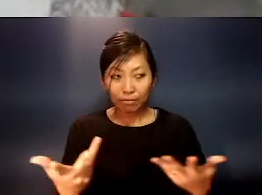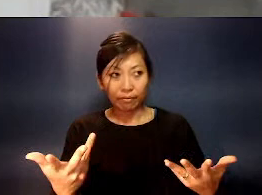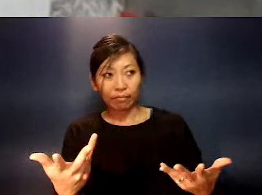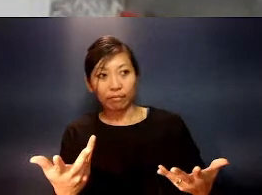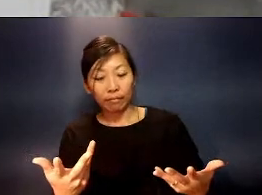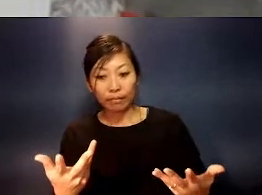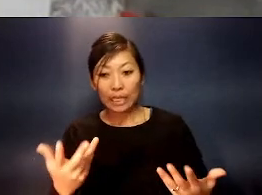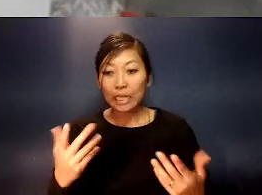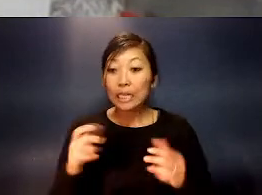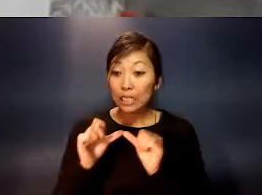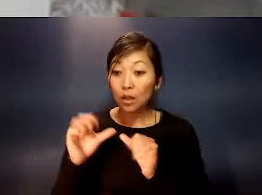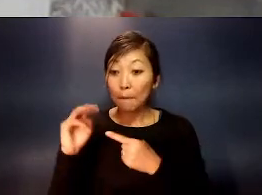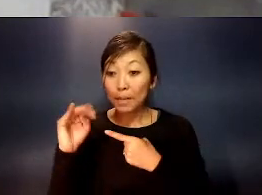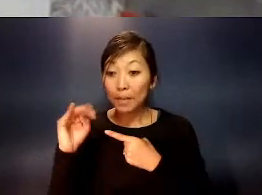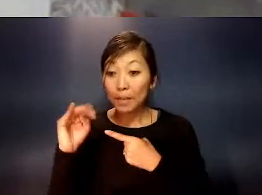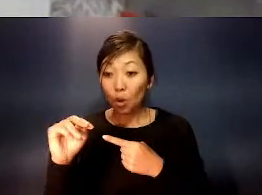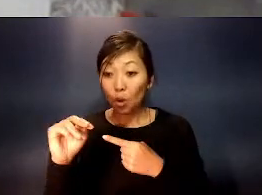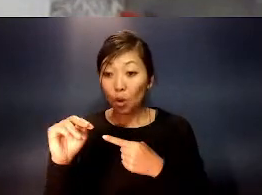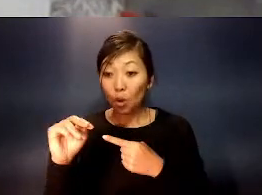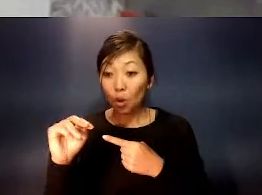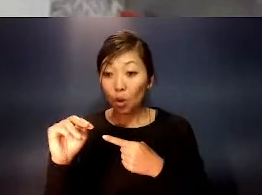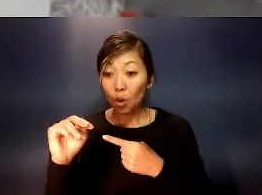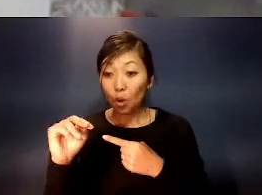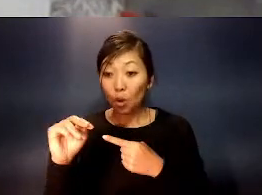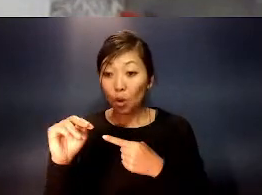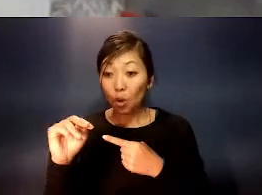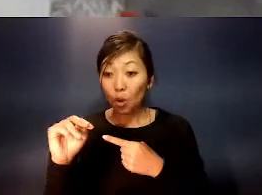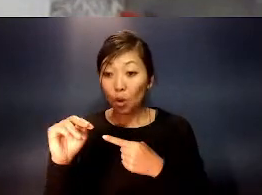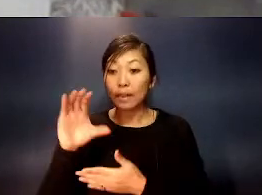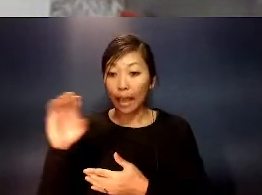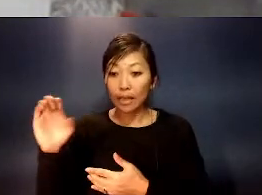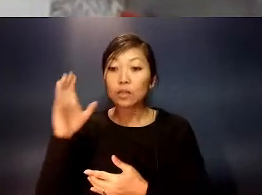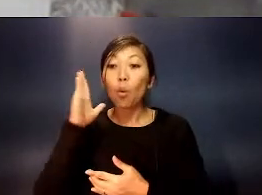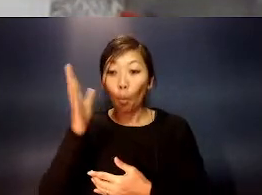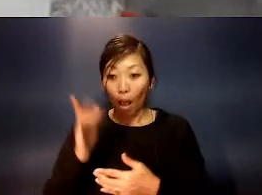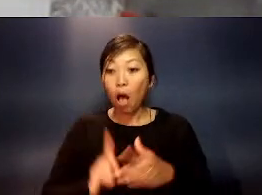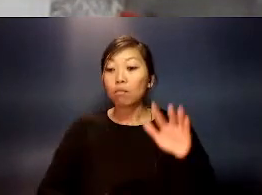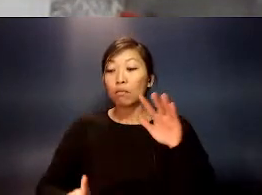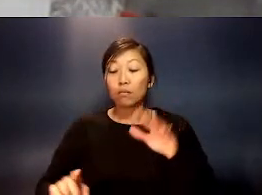OF JUSTICE, WHICH I ALSO THINK WILL NOT PAINT OUR POLICE DEPARTMENT IN A VERY FAVORABLE LIGHT.